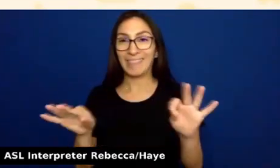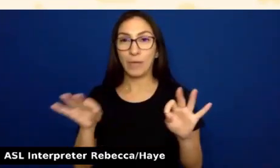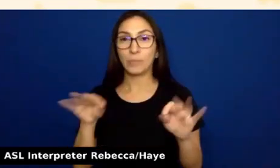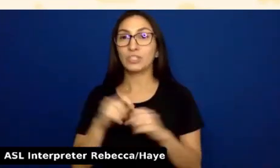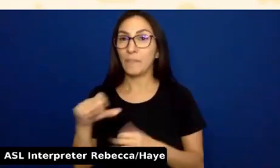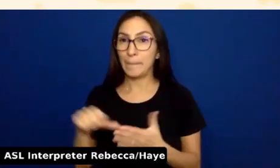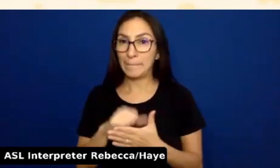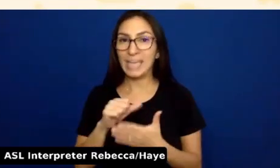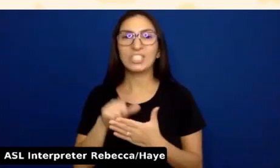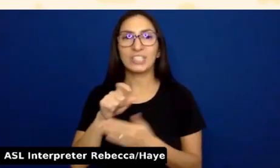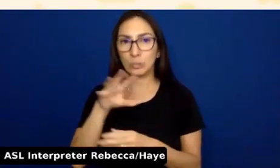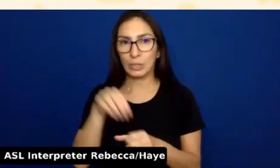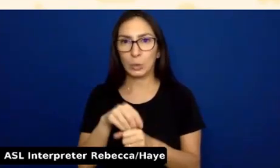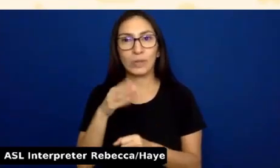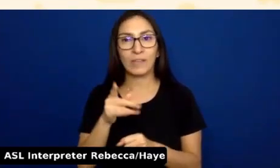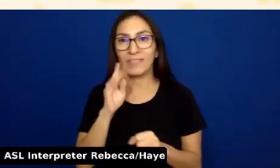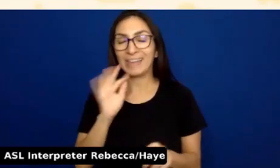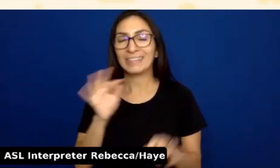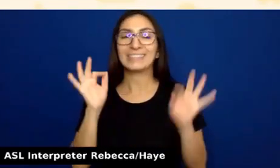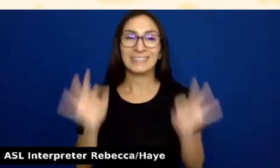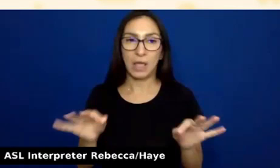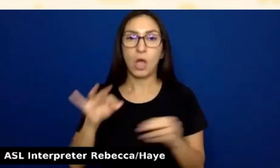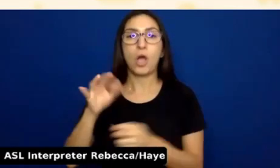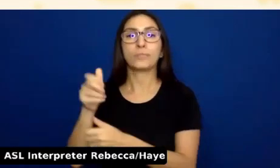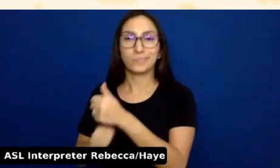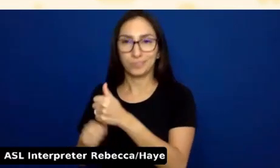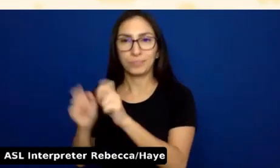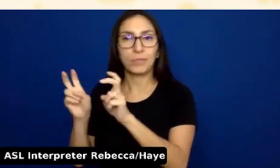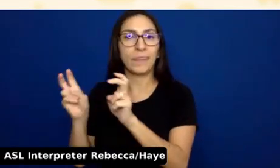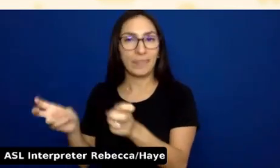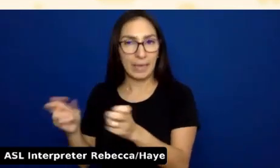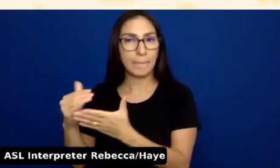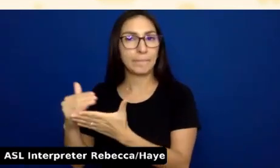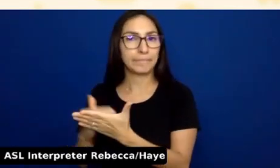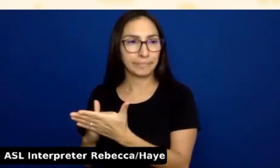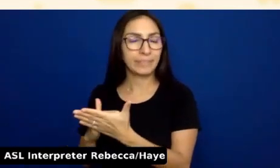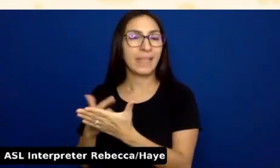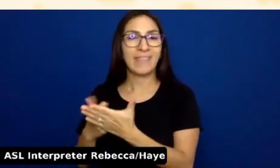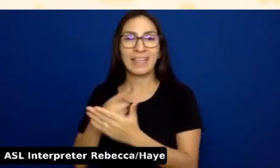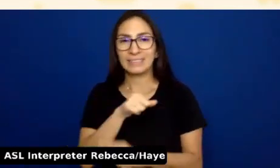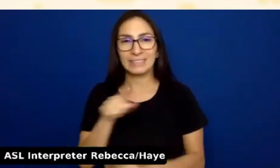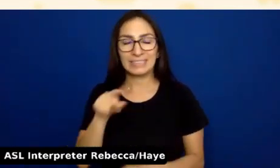and that is absolutely a theme item that comes here in the HTML tag, EN-US.